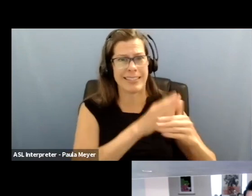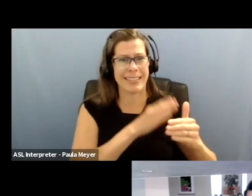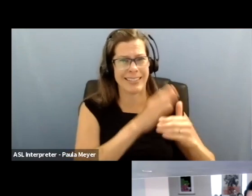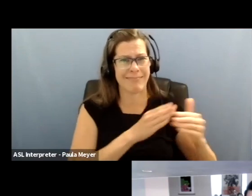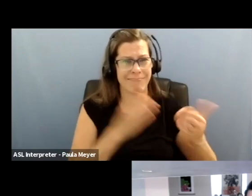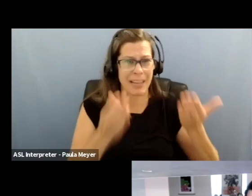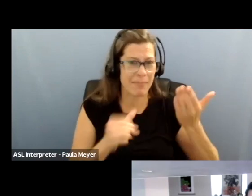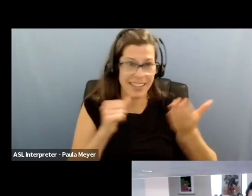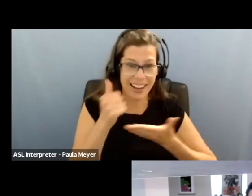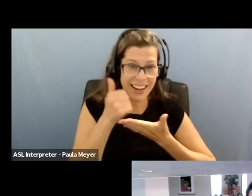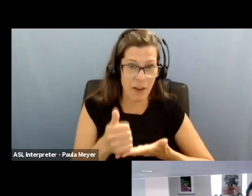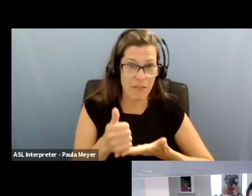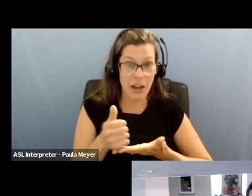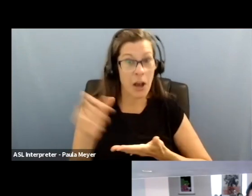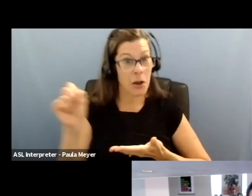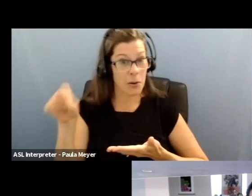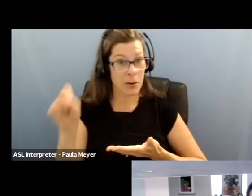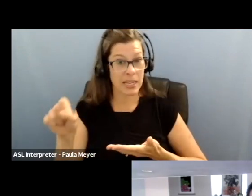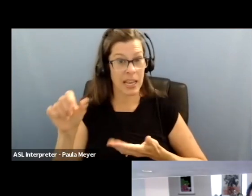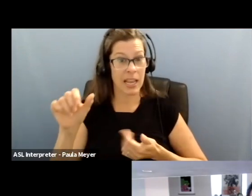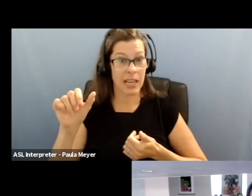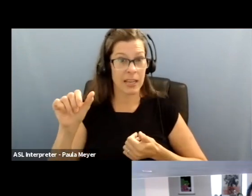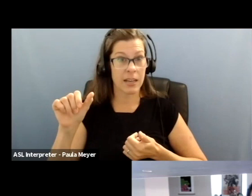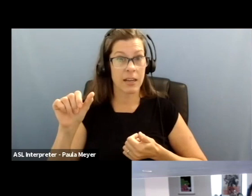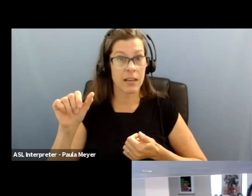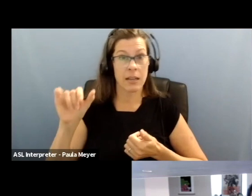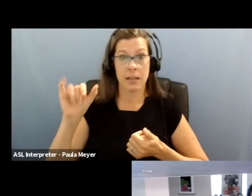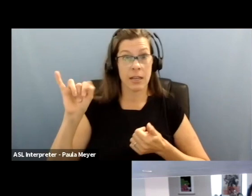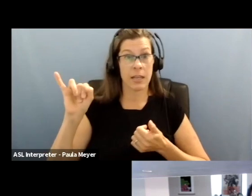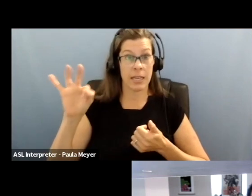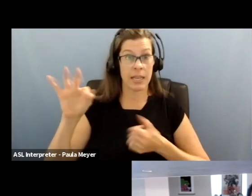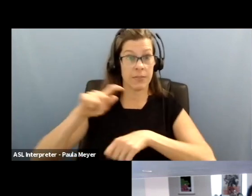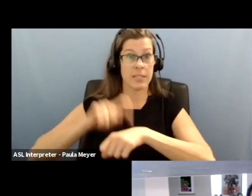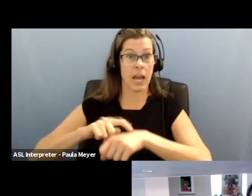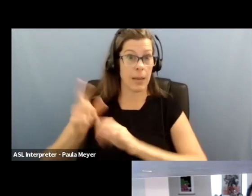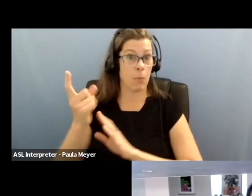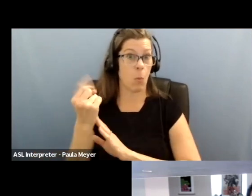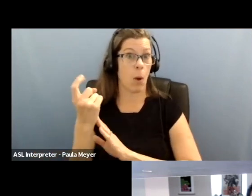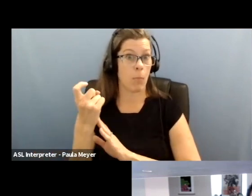[Brittany] Yeah, a follow up- - [Andy] Um- - [Brittany] Go ahead, Andy, I think you’re- [Andy] If you have time for one last question. I think this one is really good.